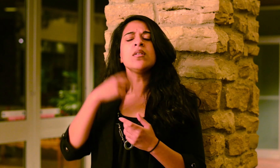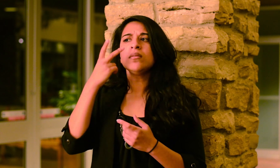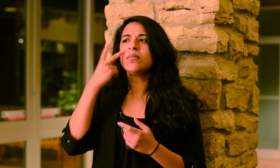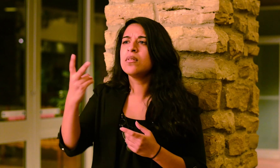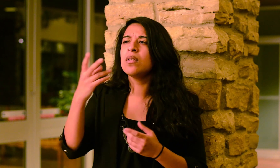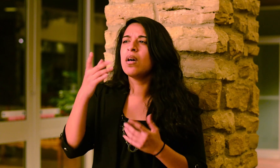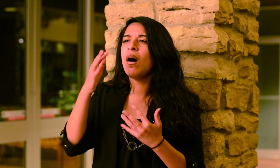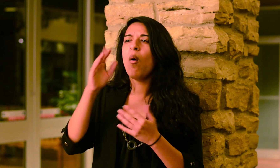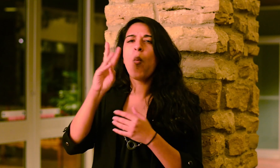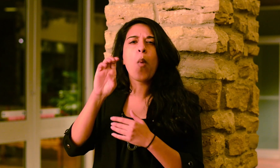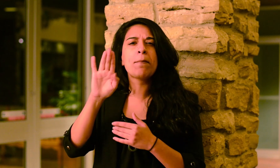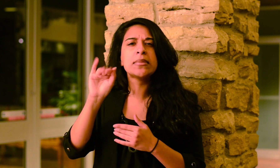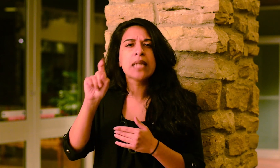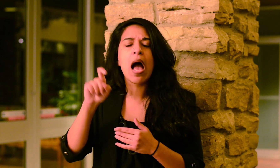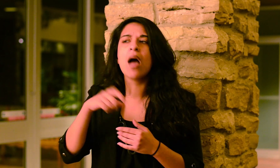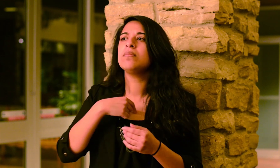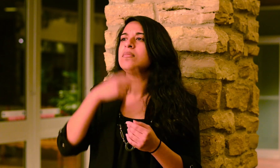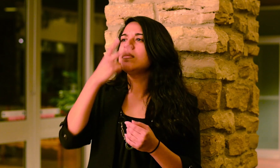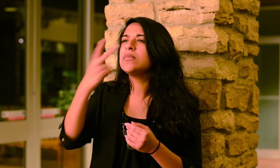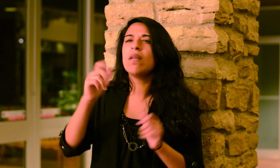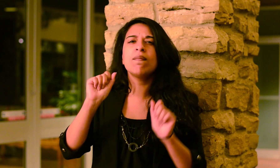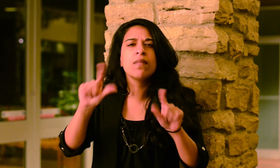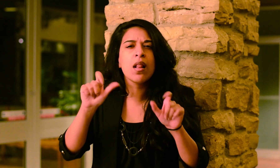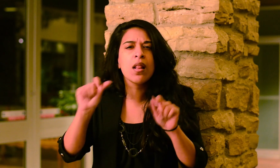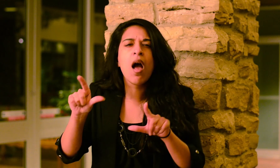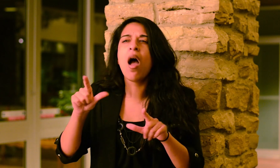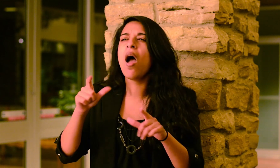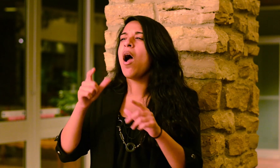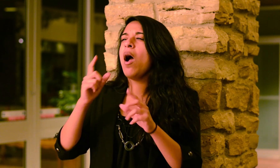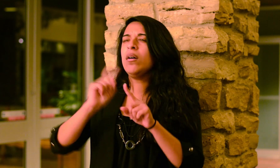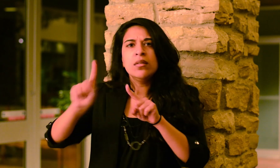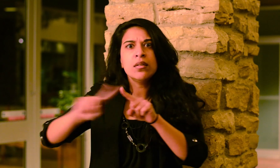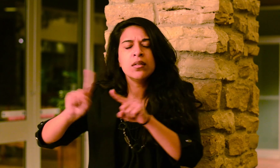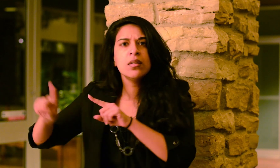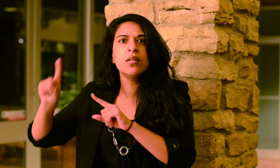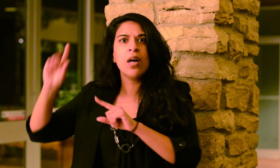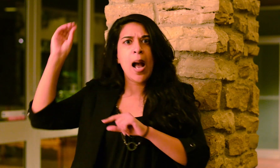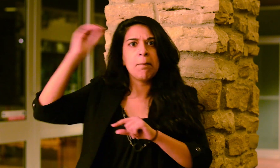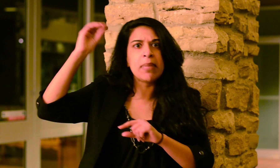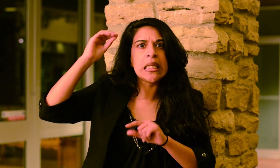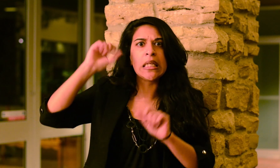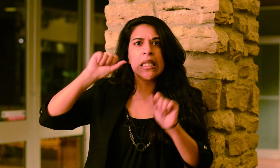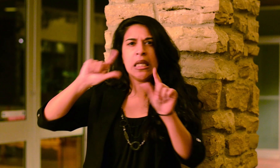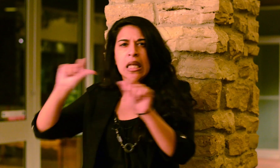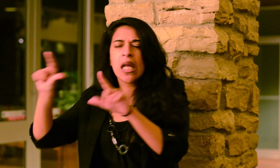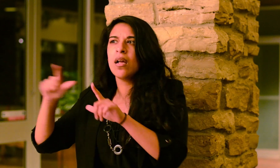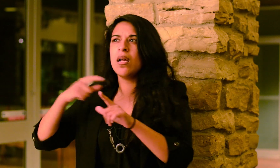I checked multiple websites and watched vlogs. There were so many differing opinions out there